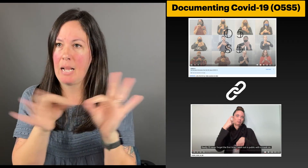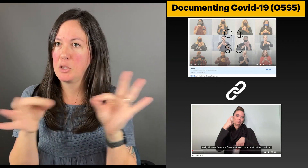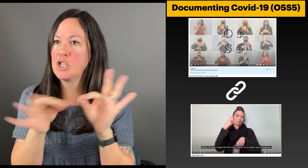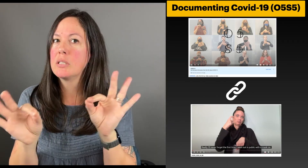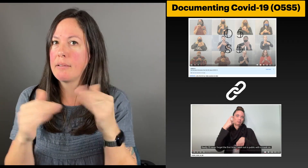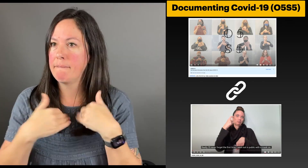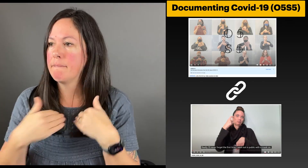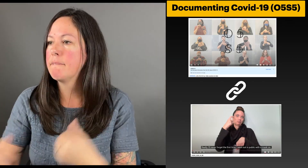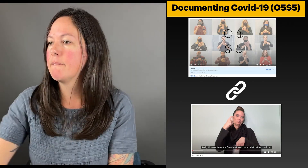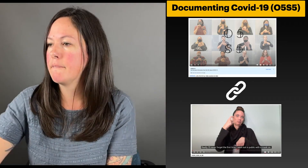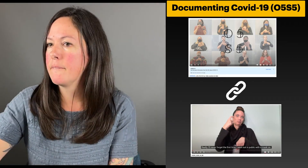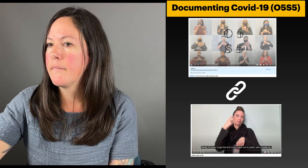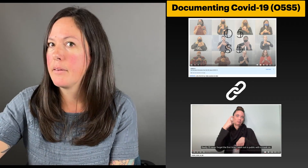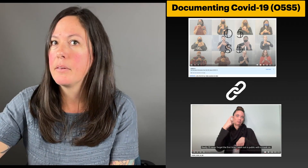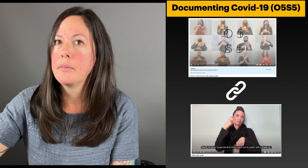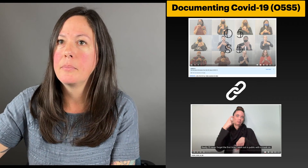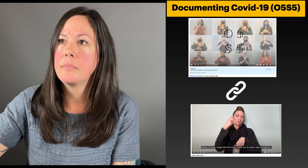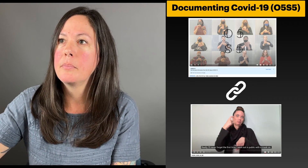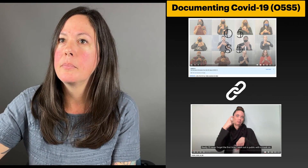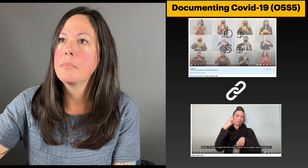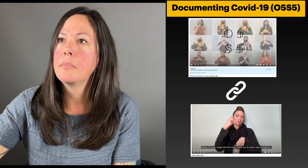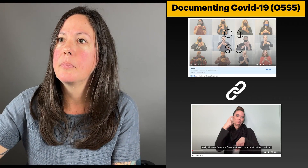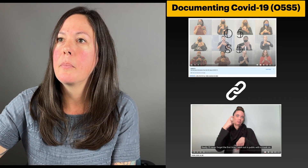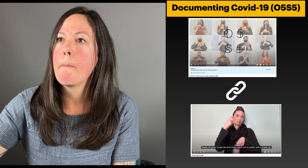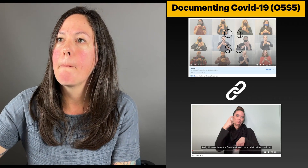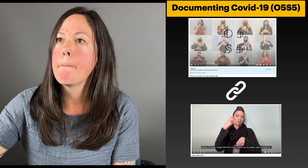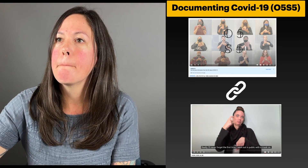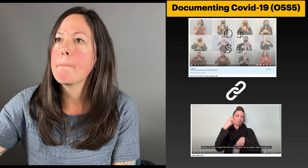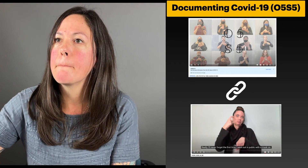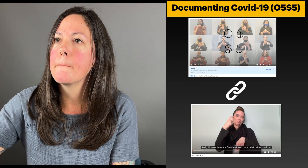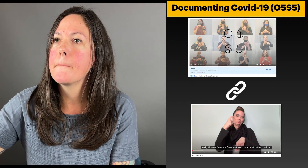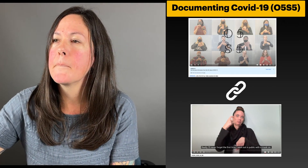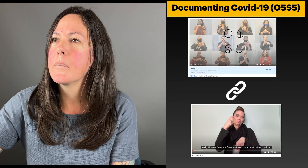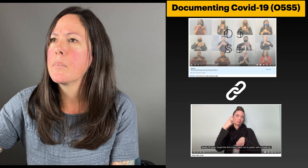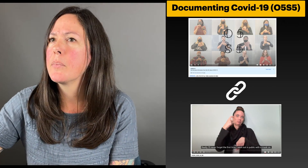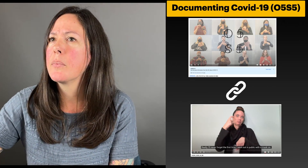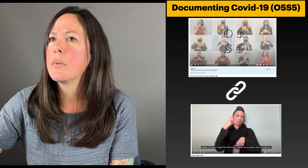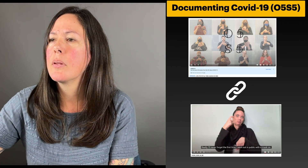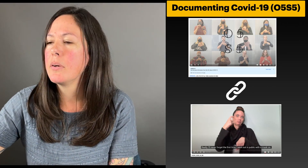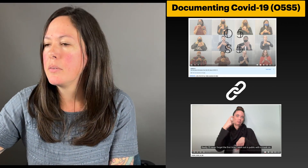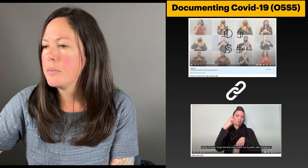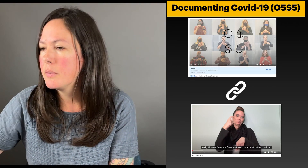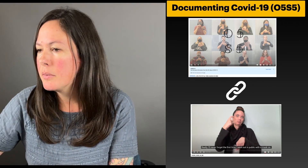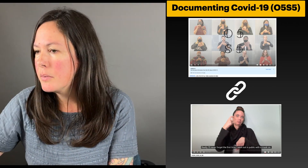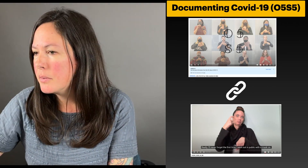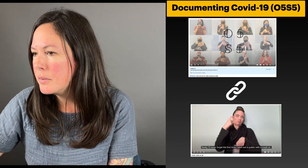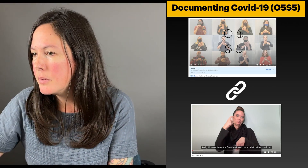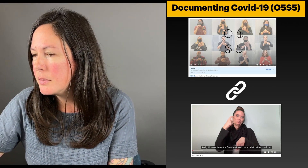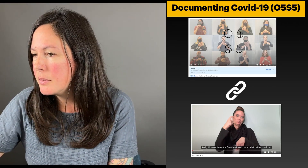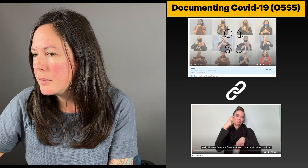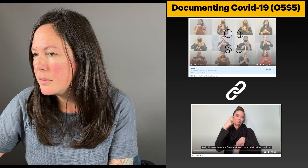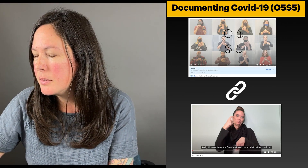also findable you can locate that clip at the bottom yourself later but I will show you the clip that I'm showing